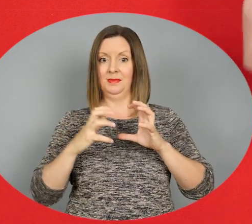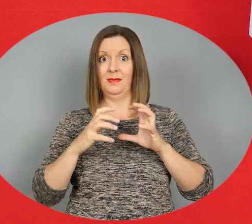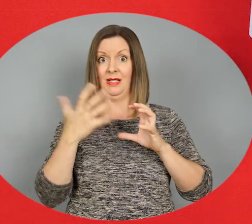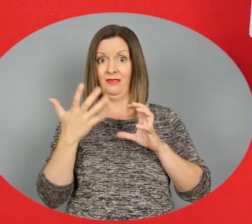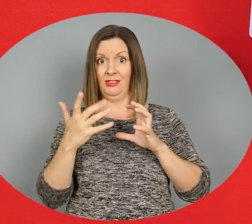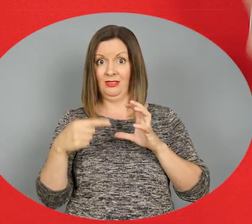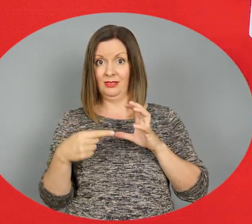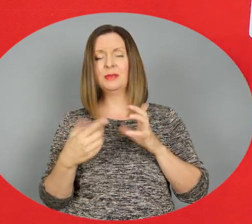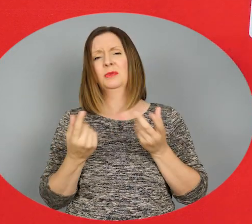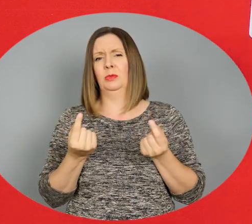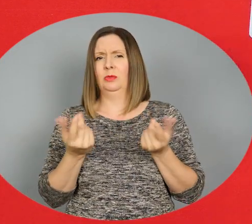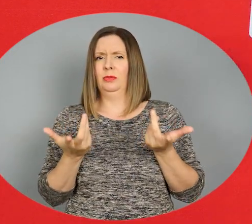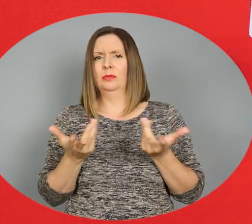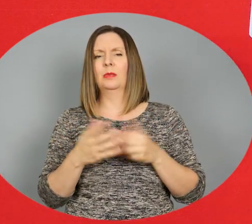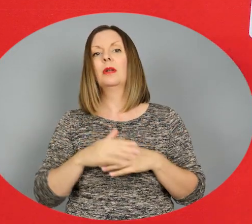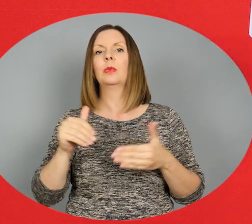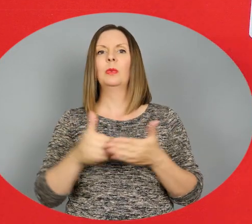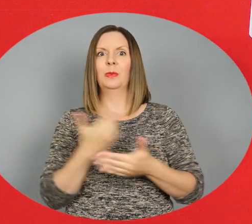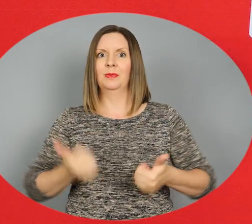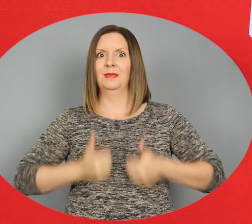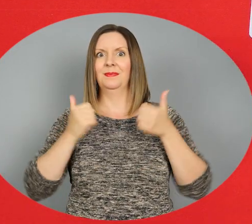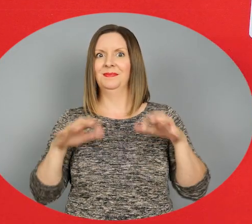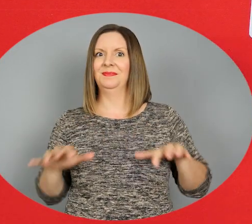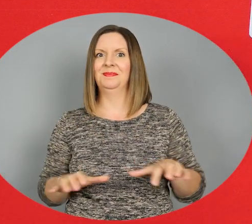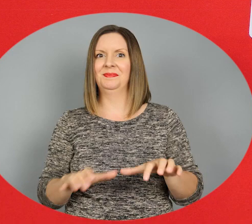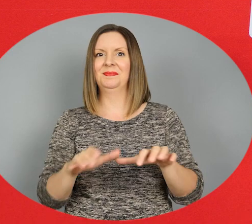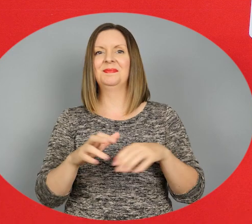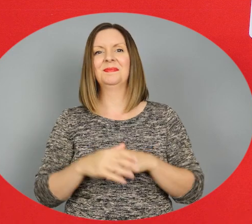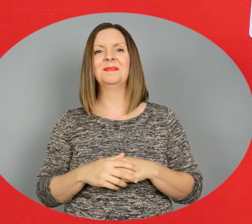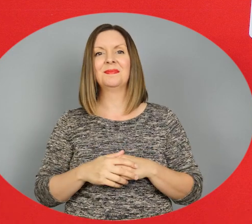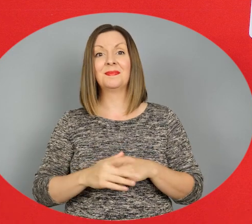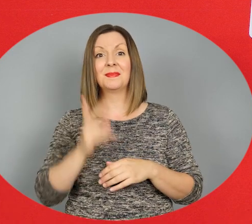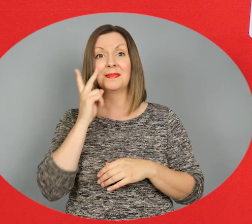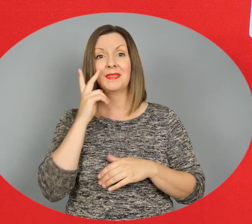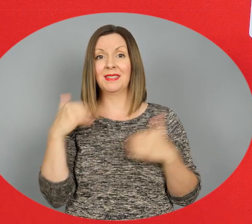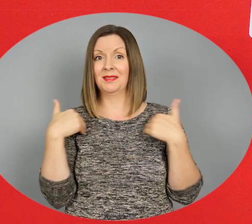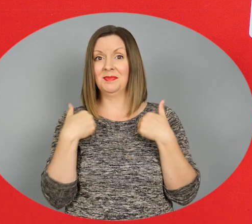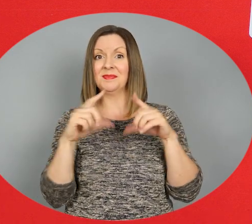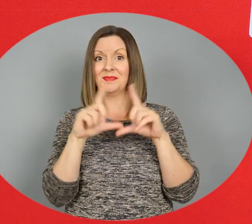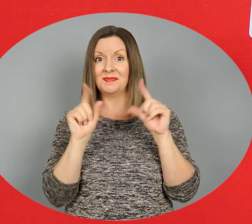Continents step, you’ll now also perform the Origin of Life step by looking at the